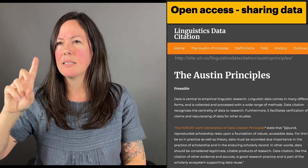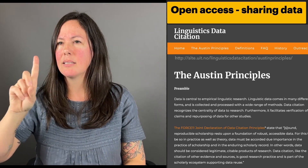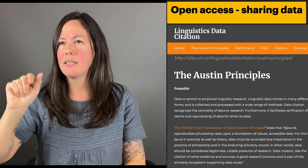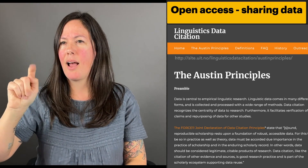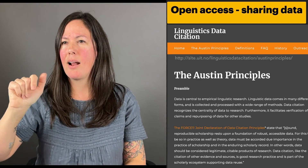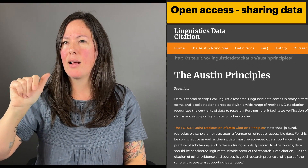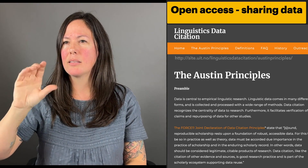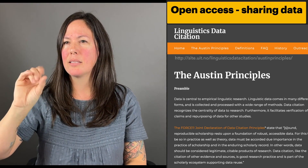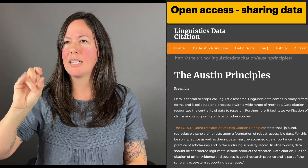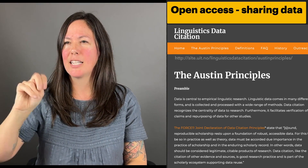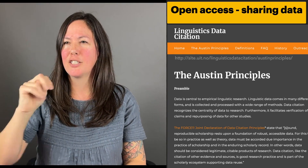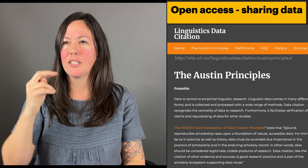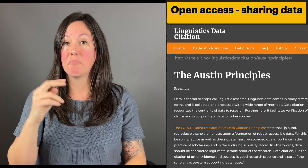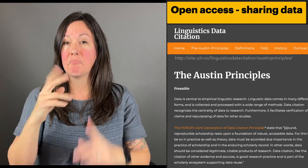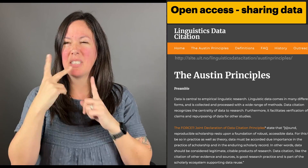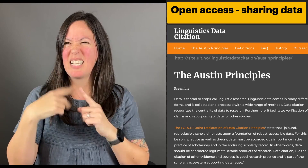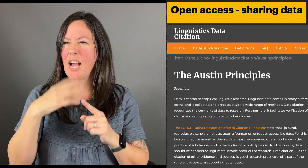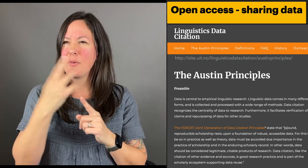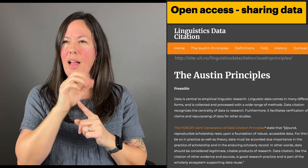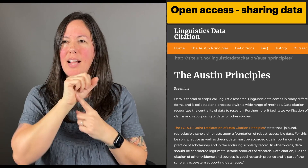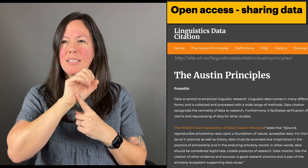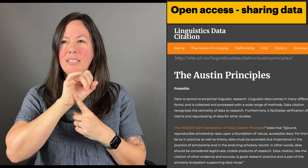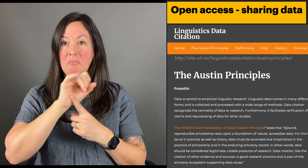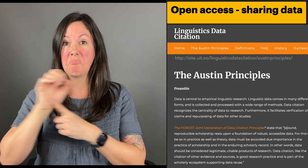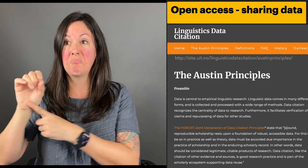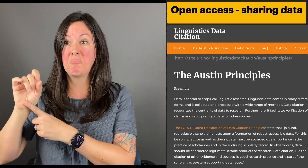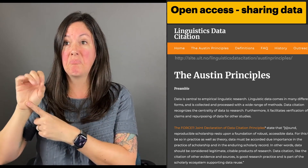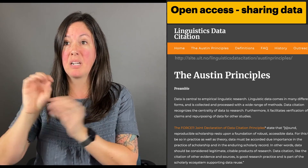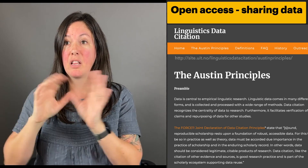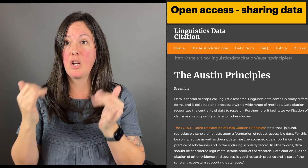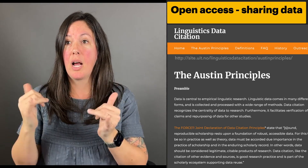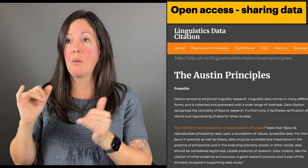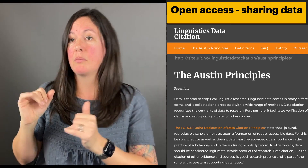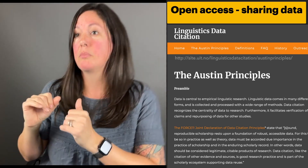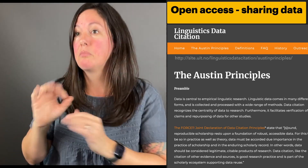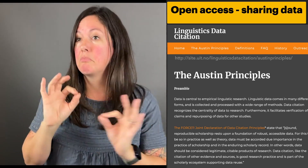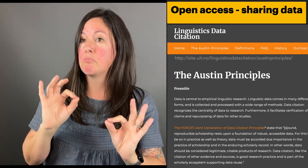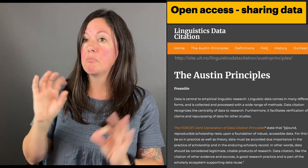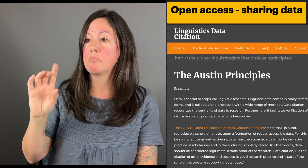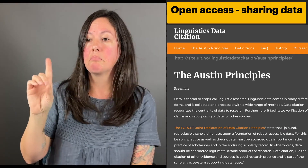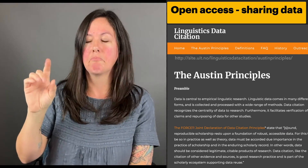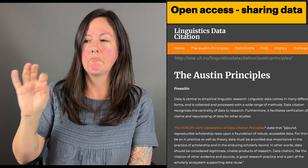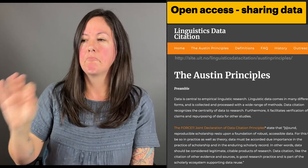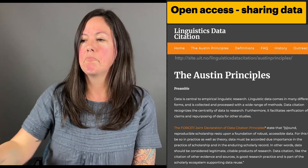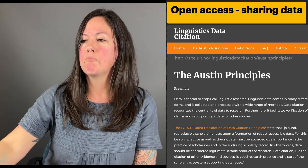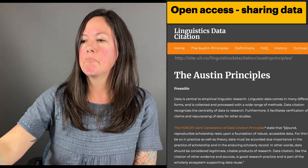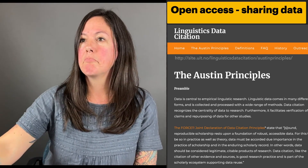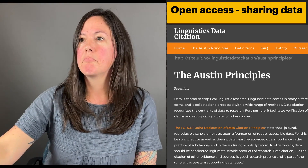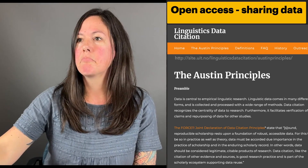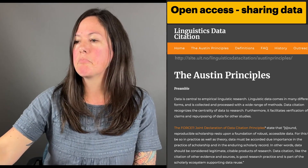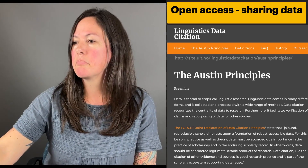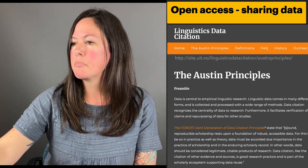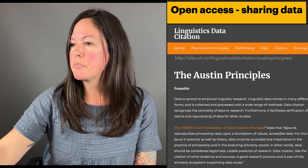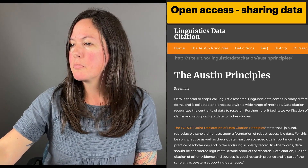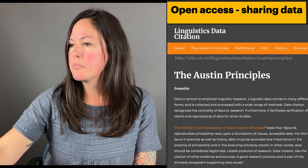principles are specifically for Linguistics so these are the Austin